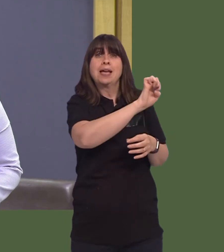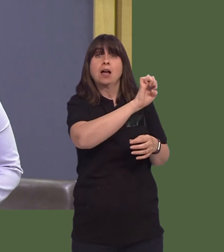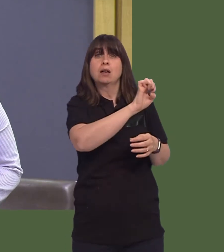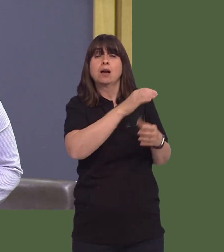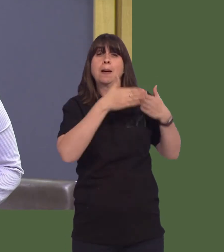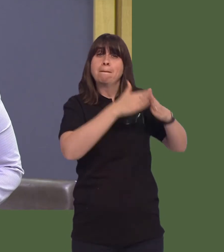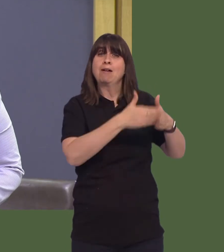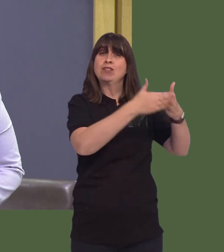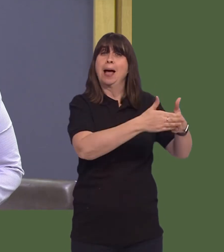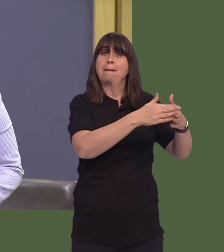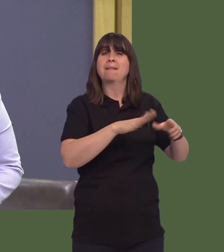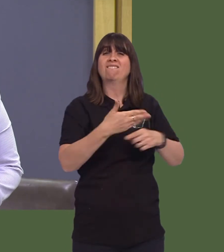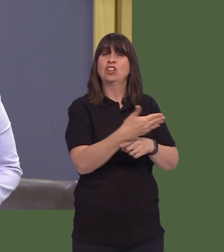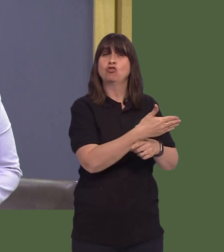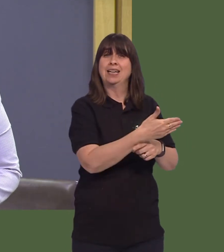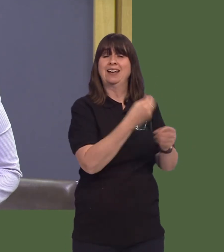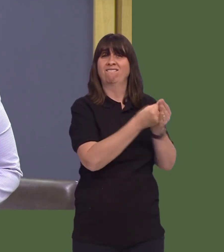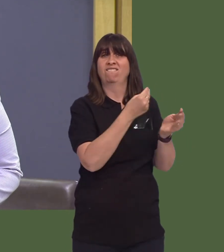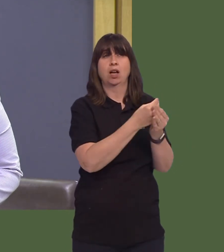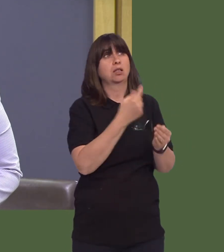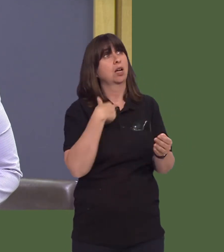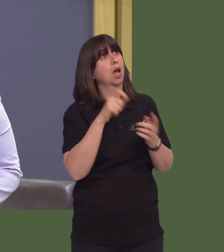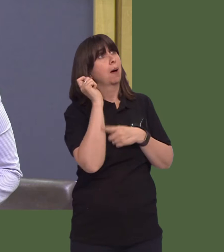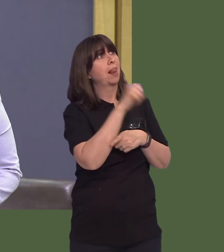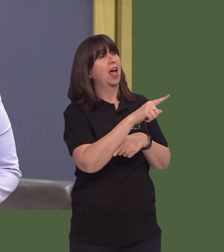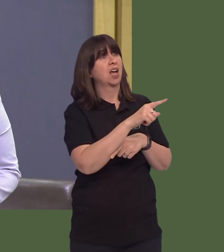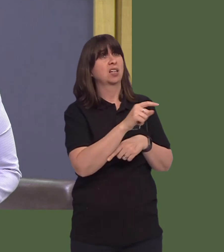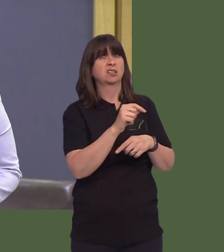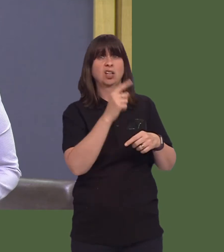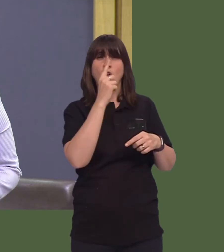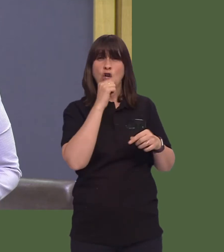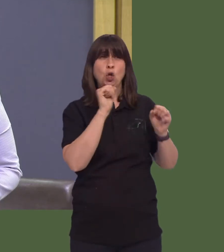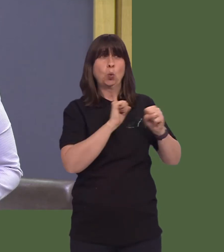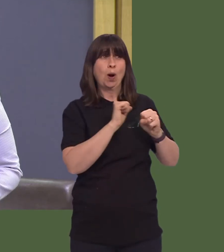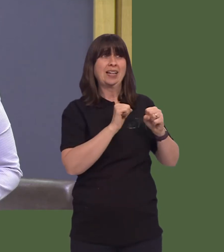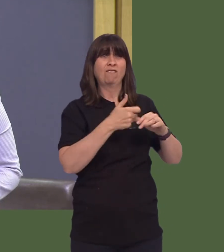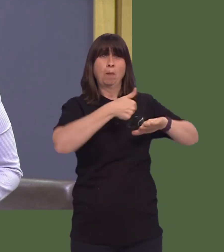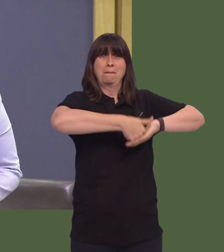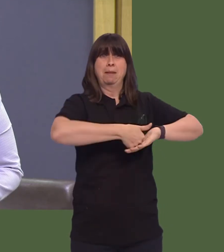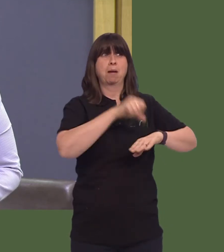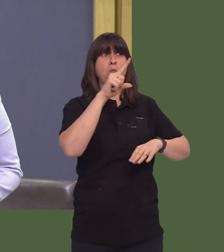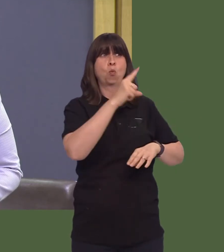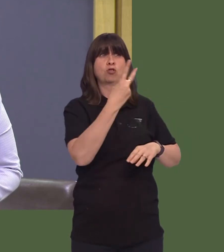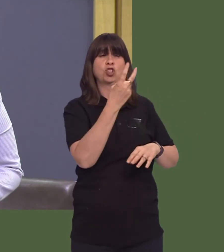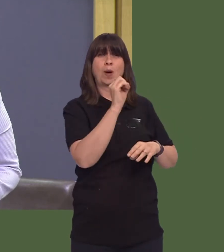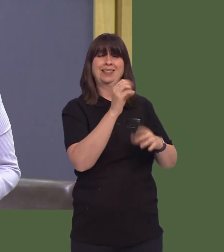told that their application could take at least 120 daysóthat's 120 working daysójust to process.